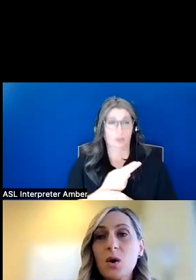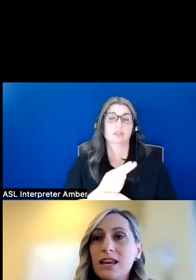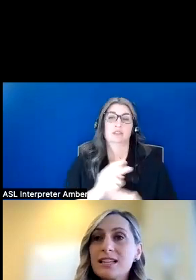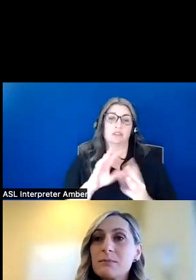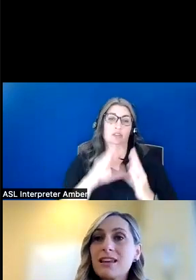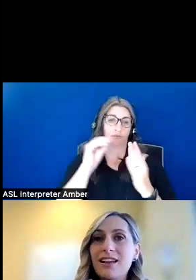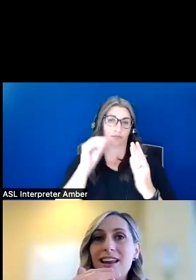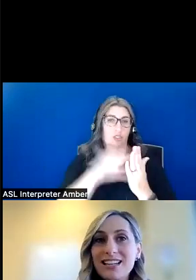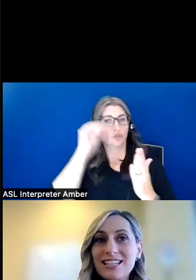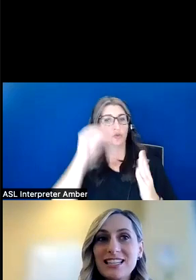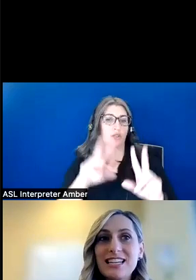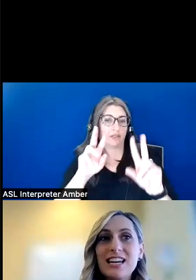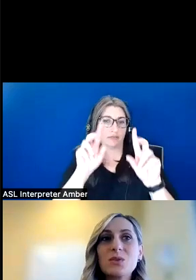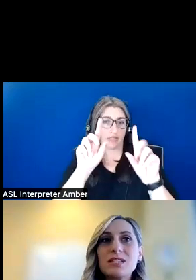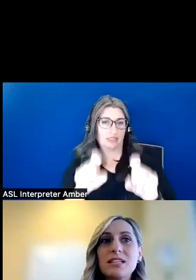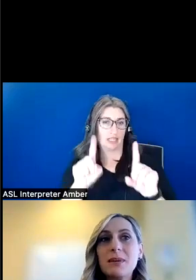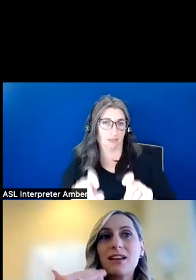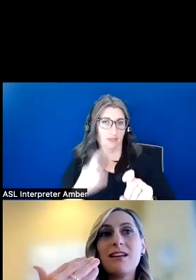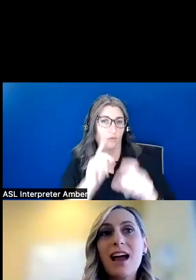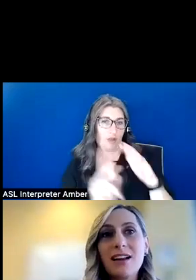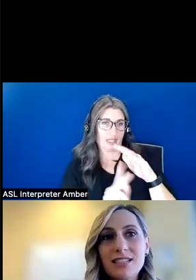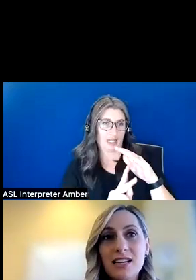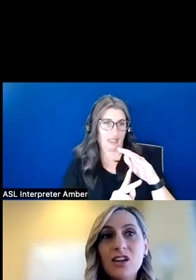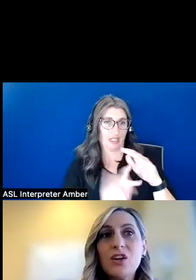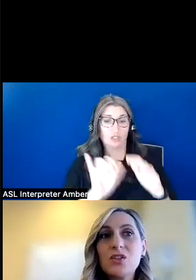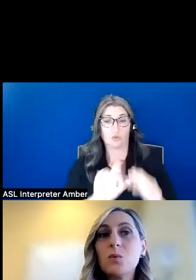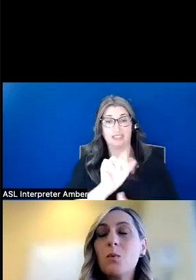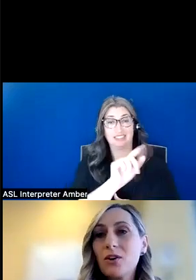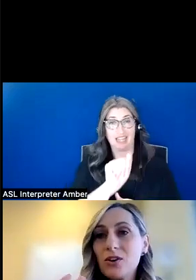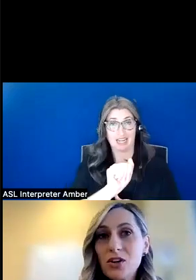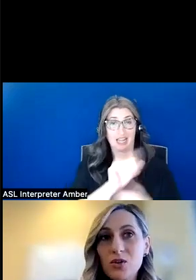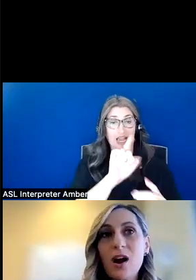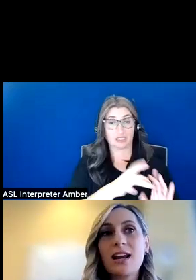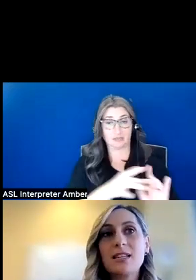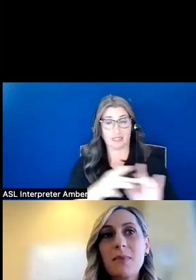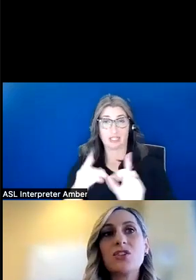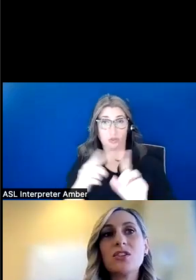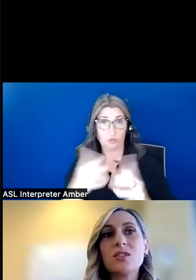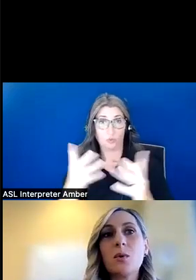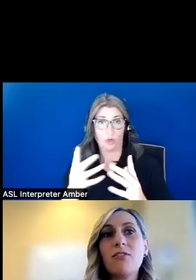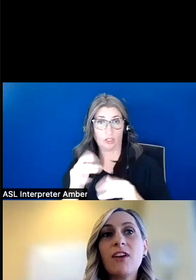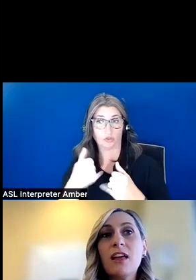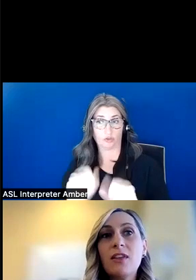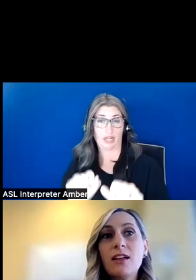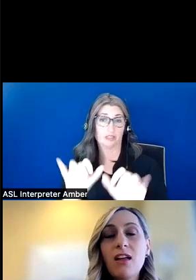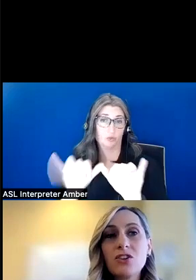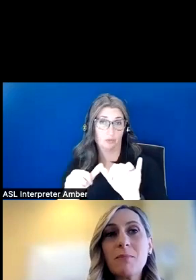so it needs to be connected. The data source needs to be connected to what you're trying to measure, so if the long-term